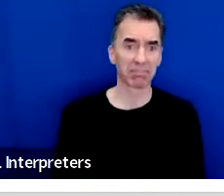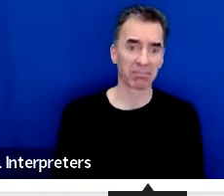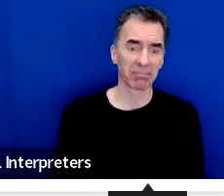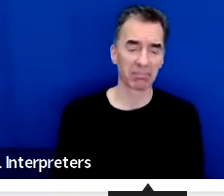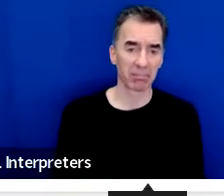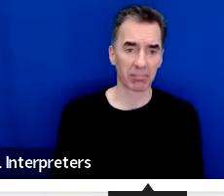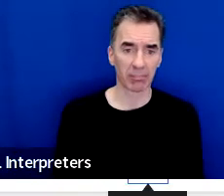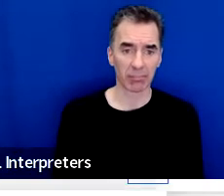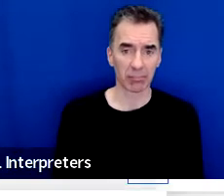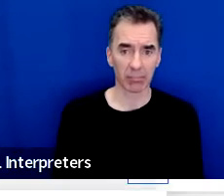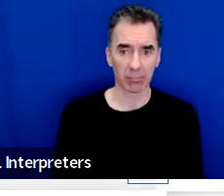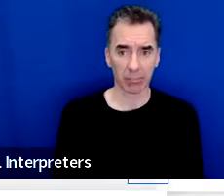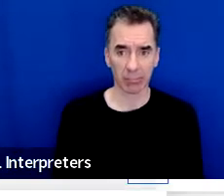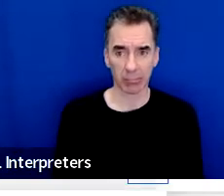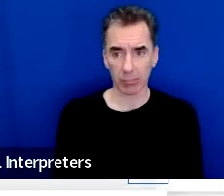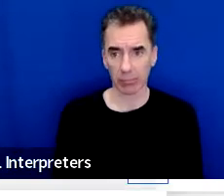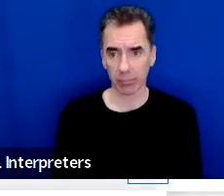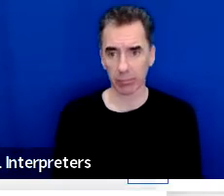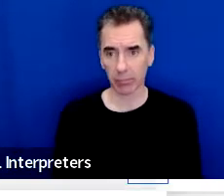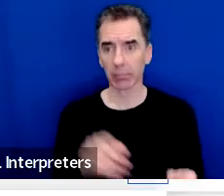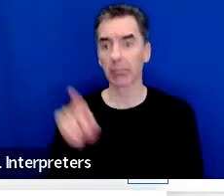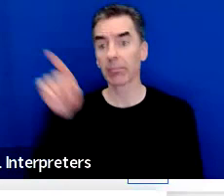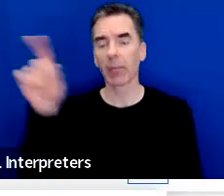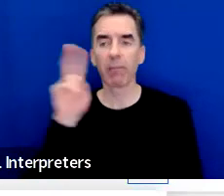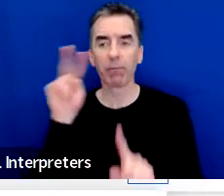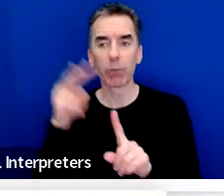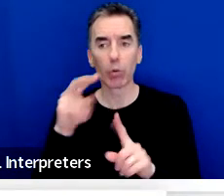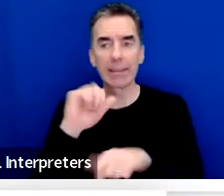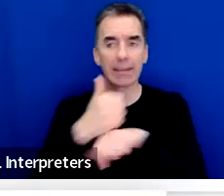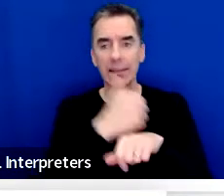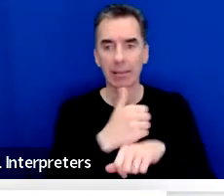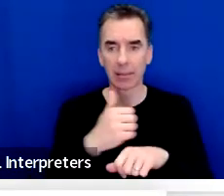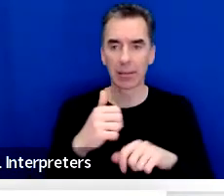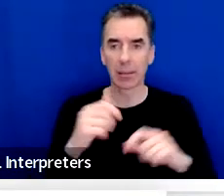Over here, you can change the viewer settings so you can make the text as big or as small as you like,